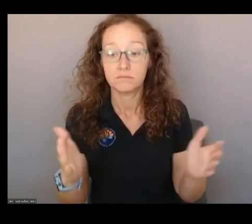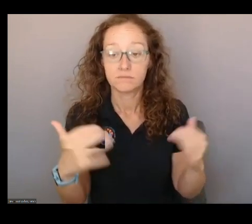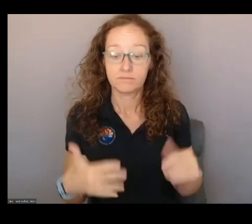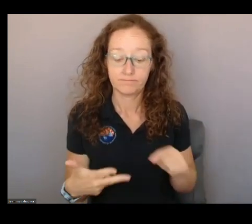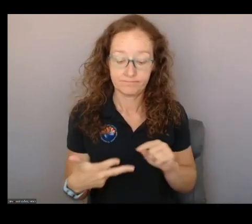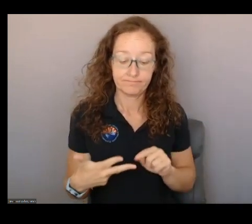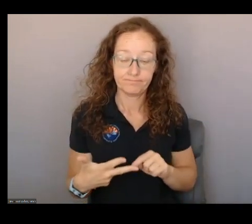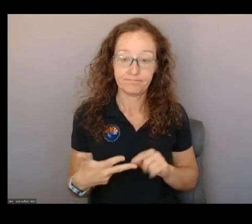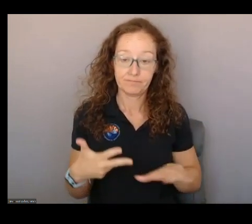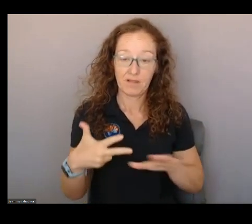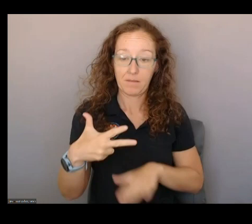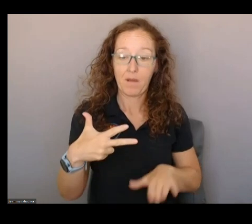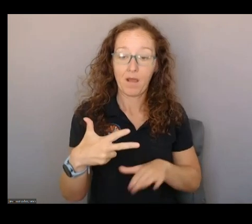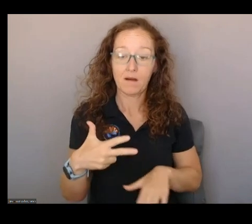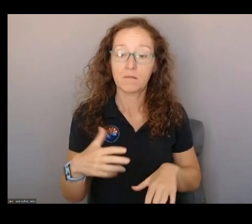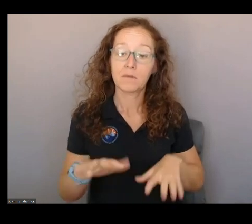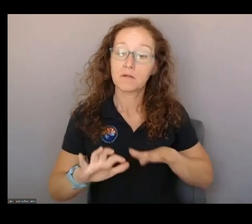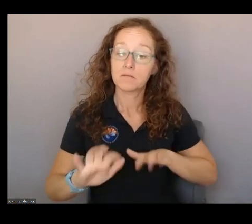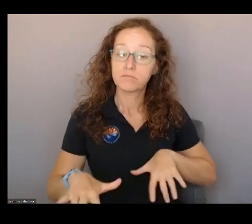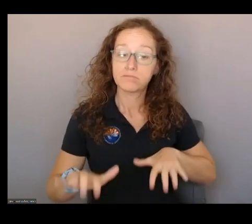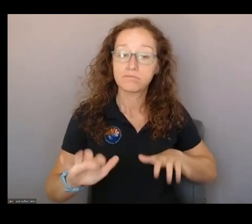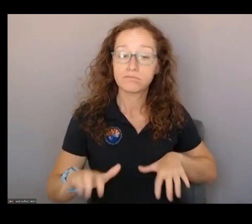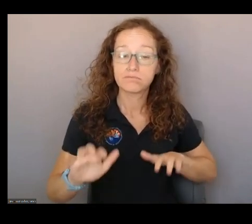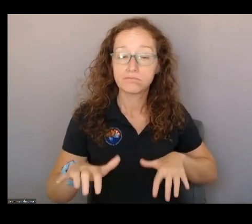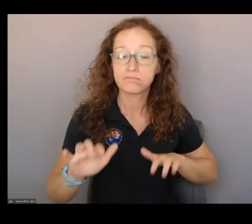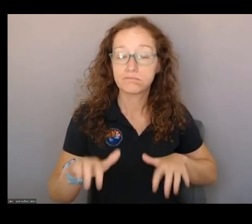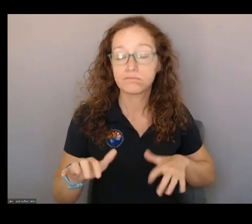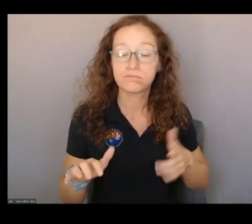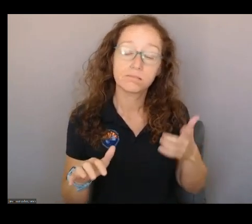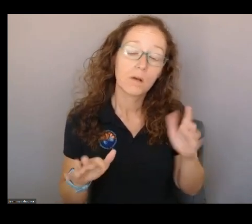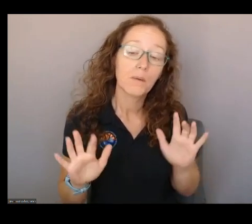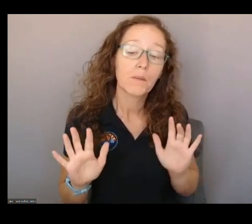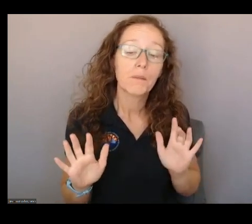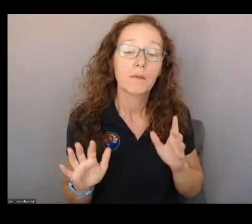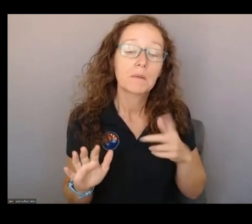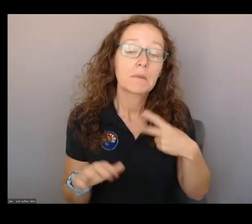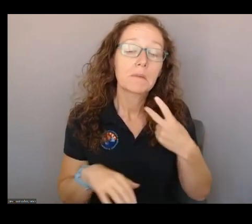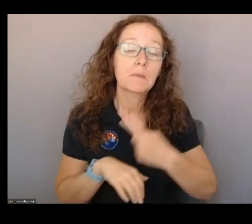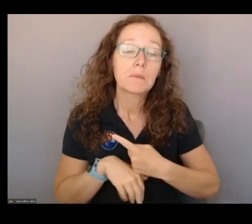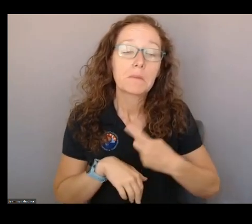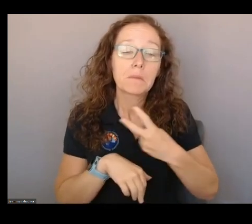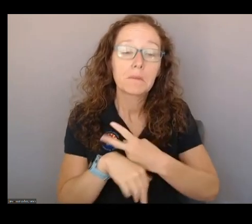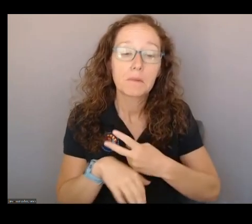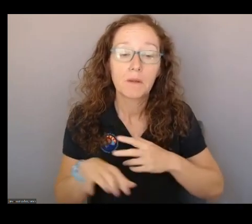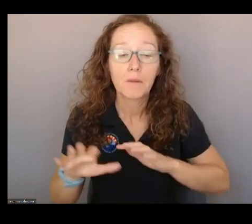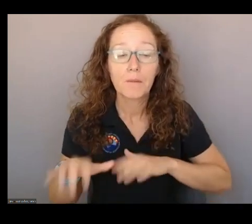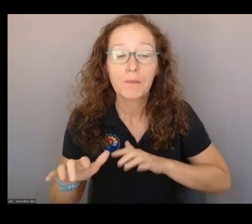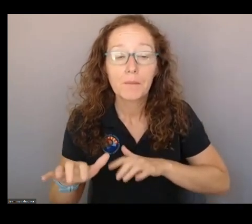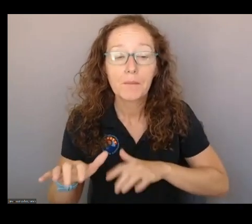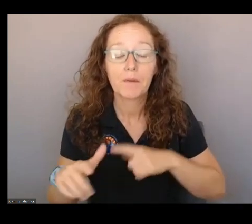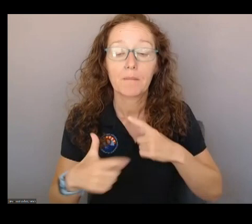days, really light amounts, really not expecting too much but that Saturday, Sunday, and Monday are the three days we're